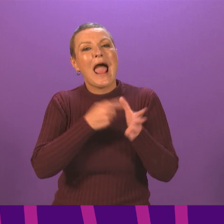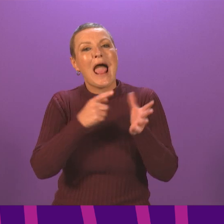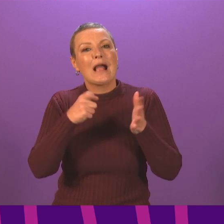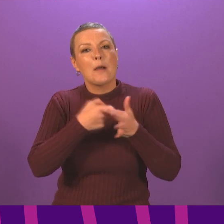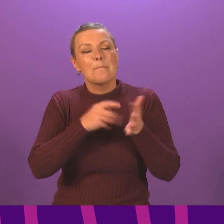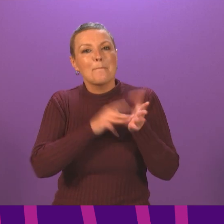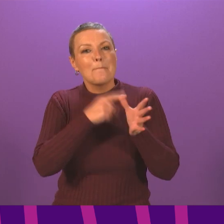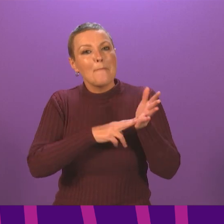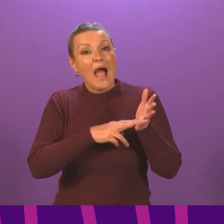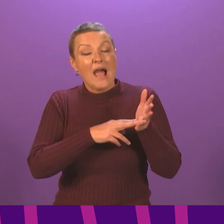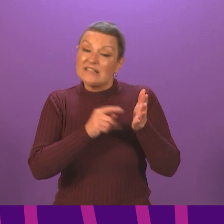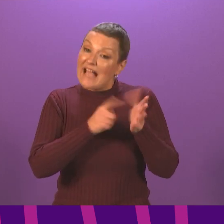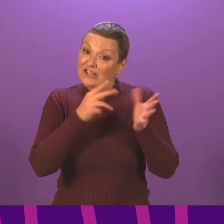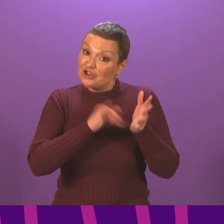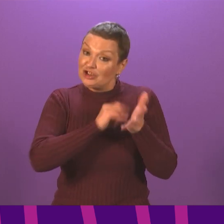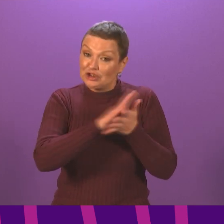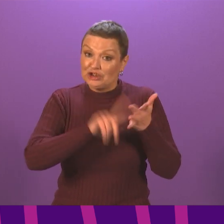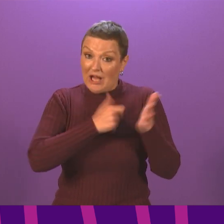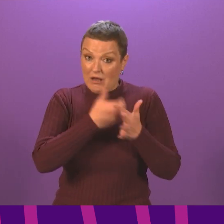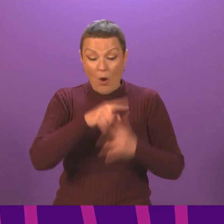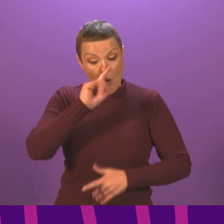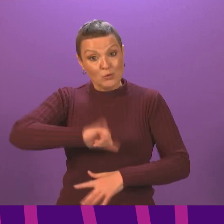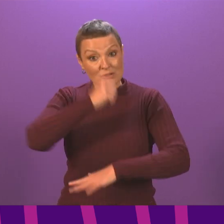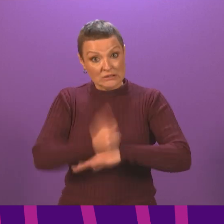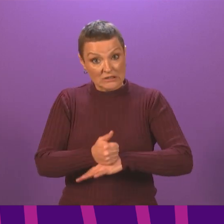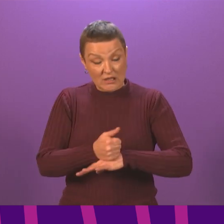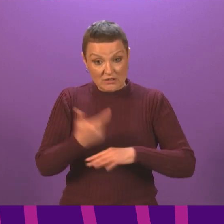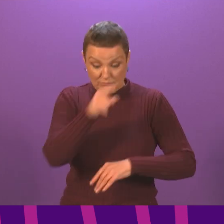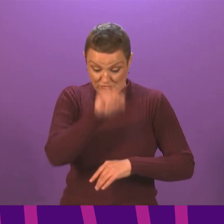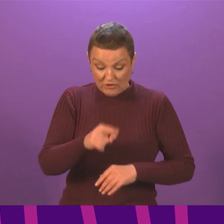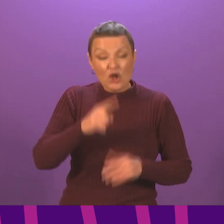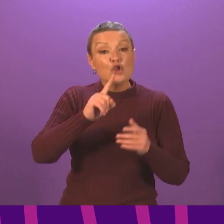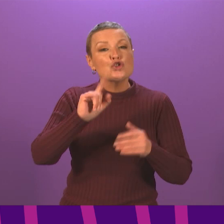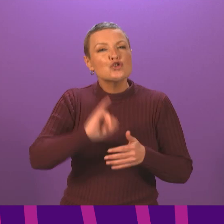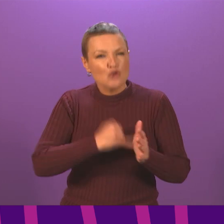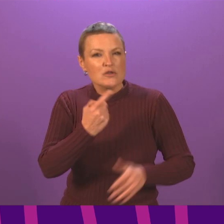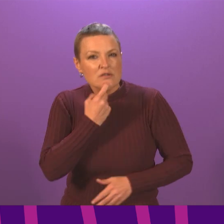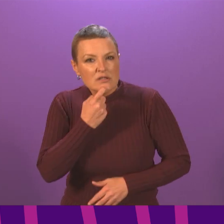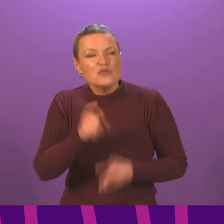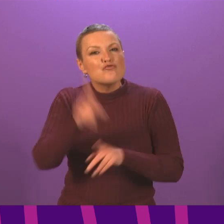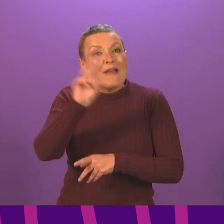We will also set up an asymptomatic test site using lateral flow testing in Johnstone in